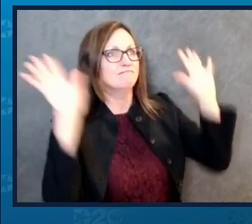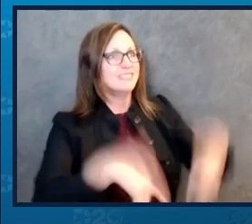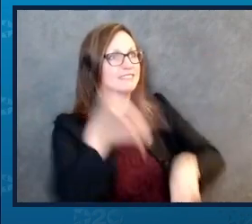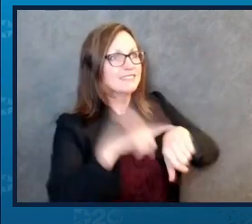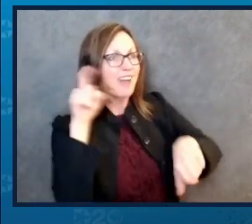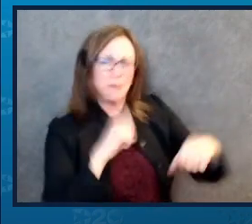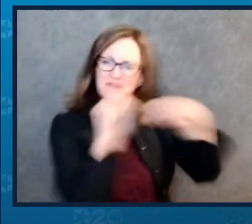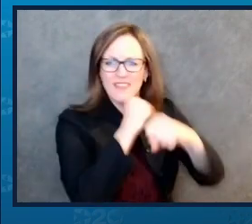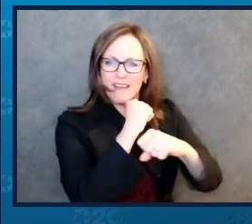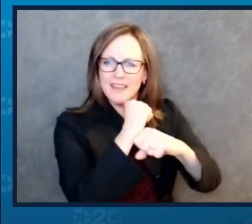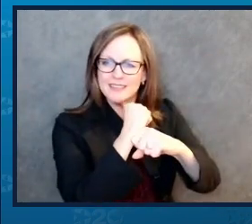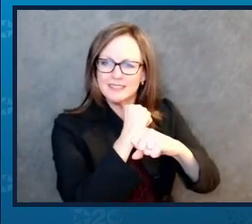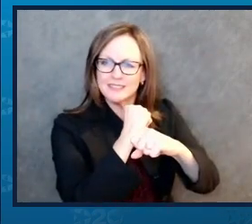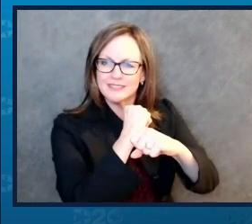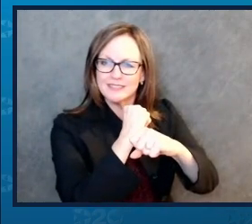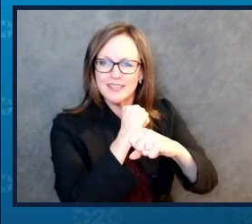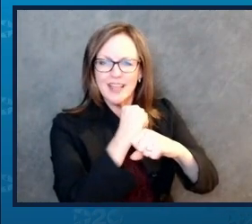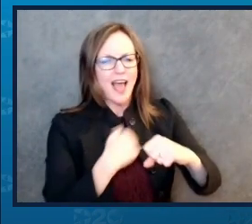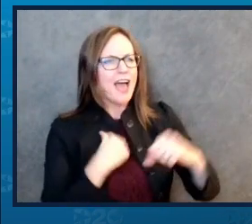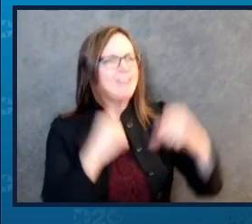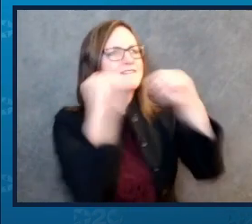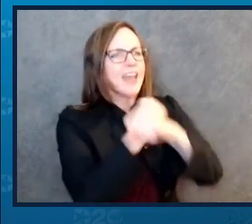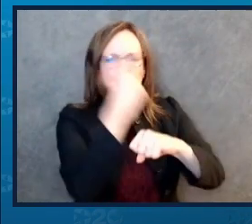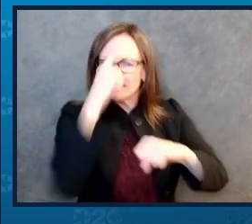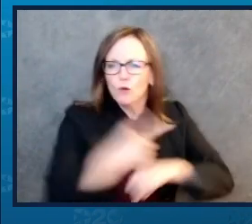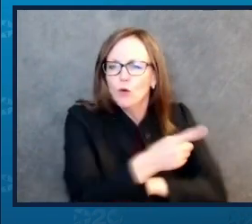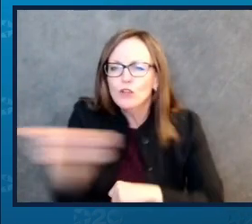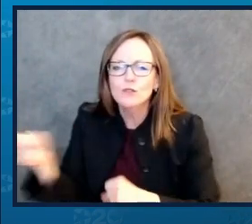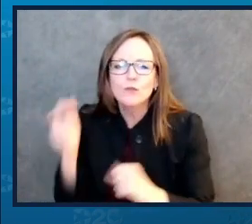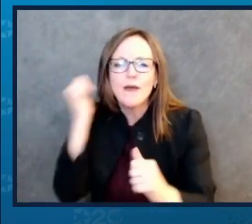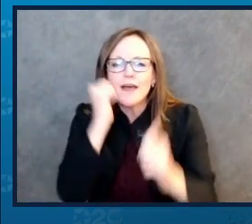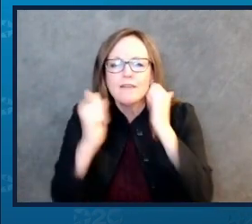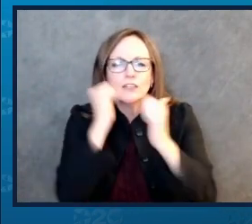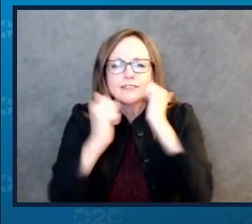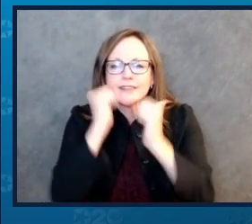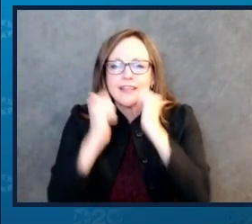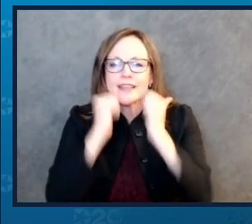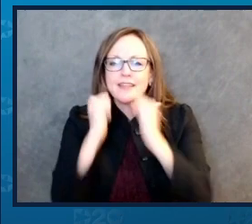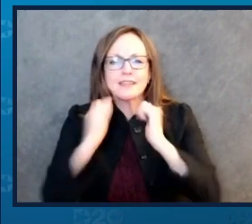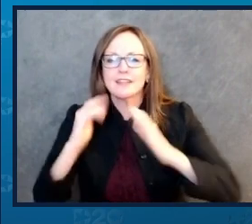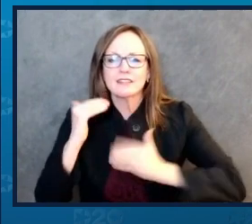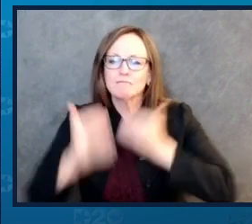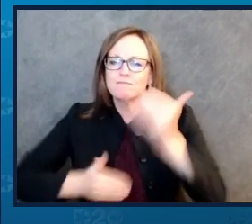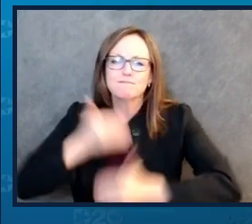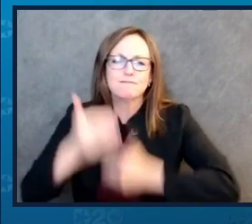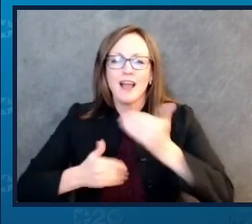I BECAUSE WE'RE FIGHTING FOR YOU EACH AND EVERY SINGLE DAY.